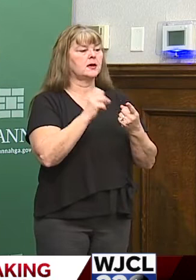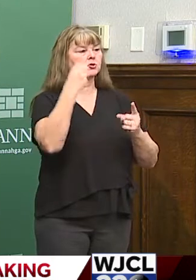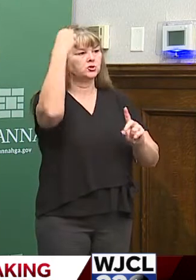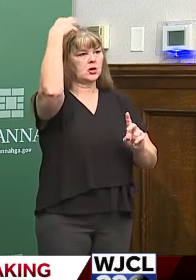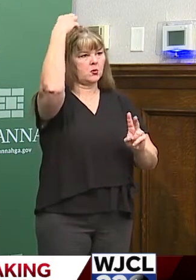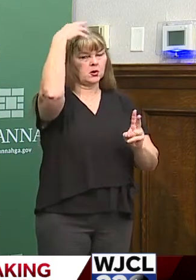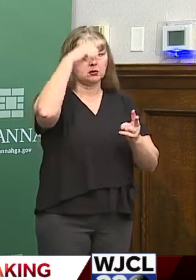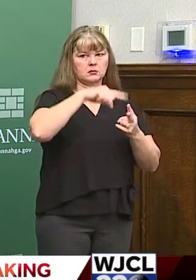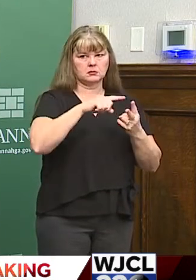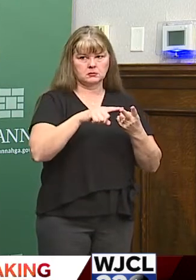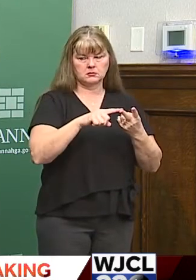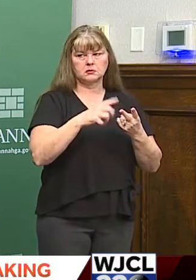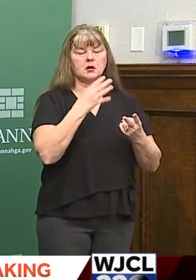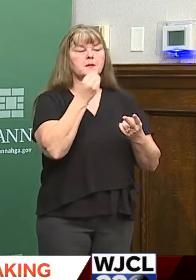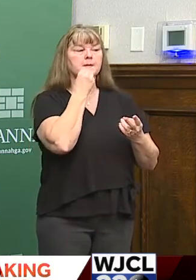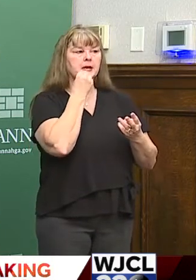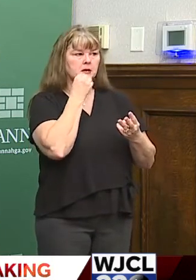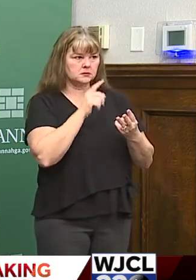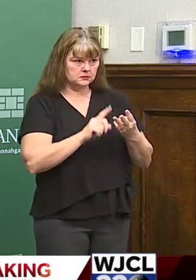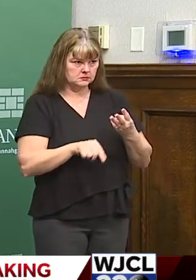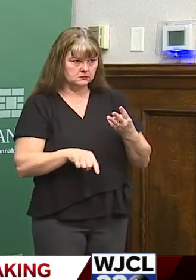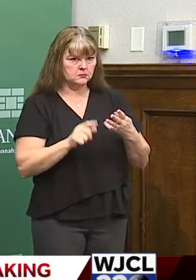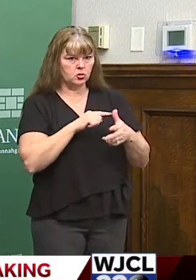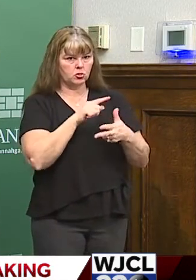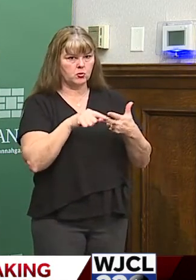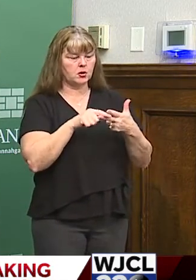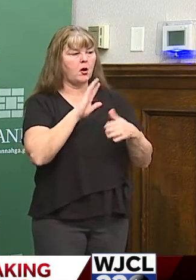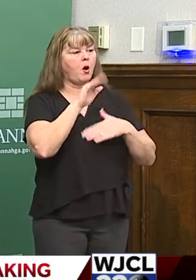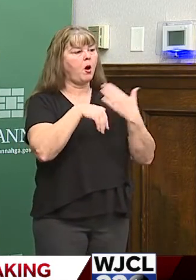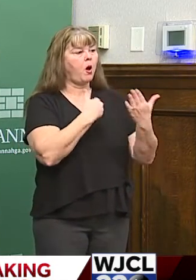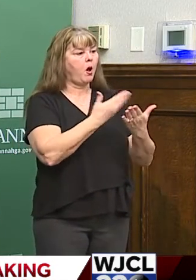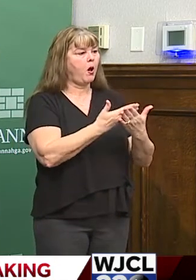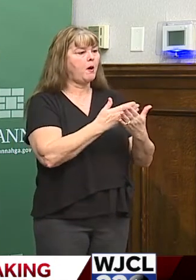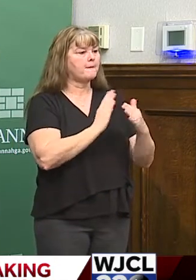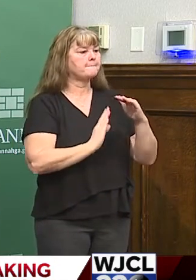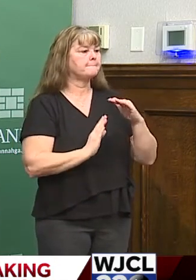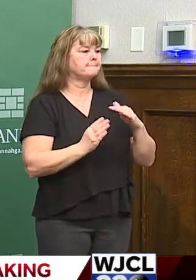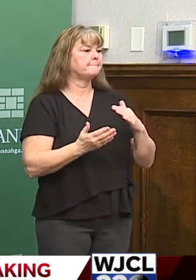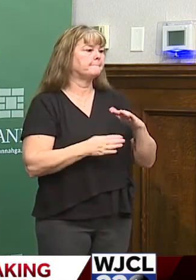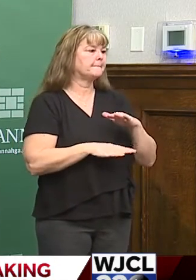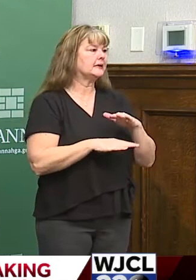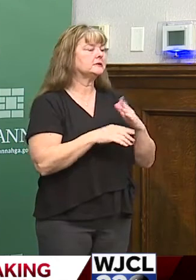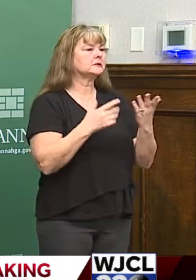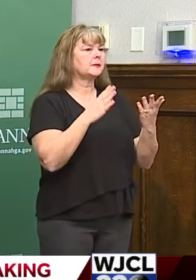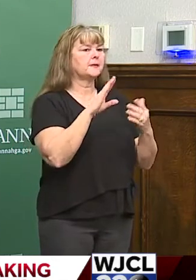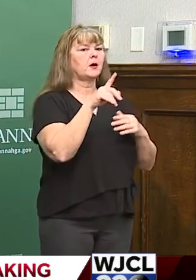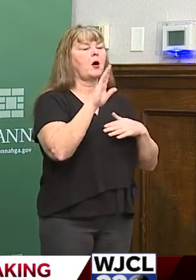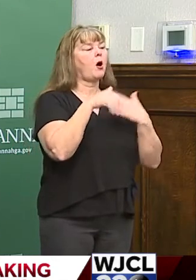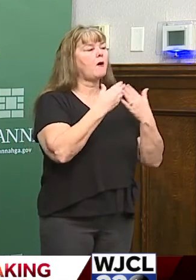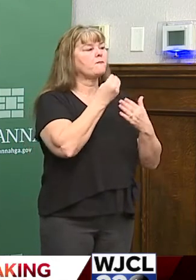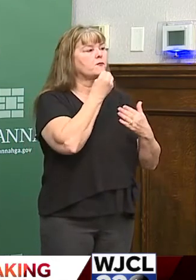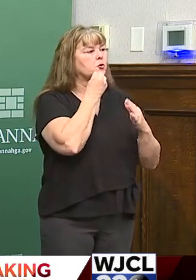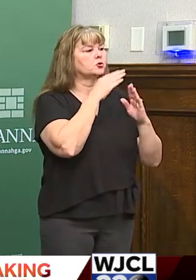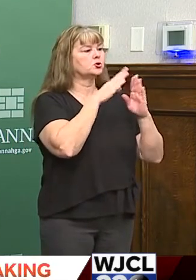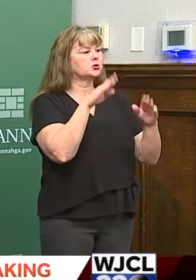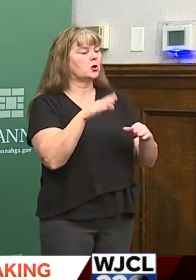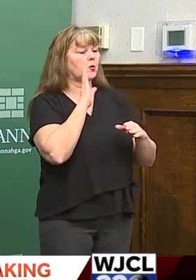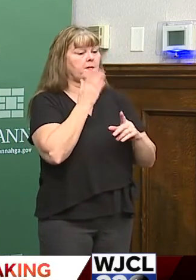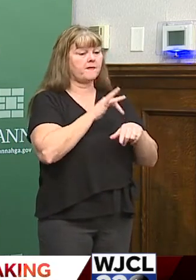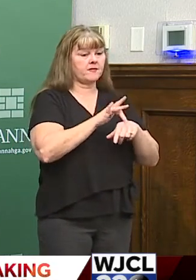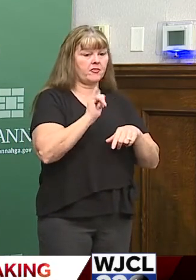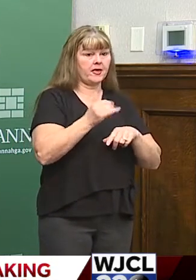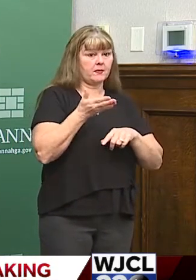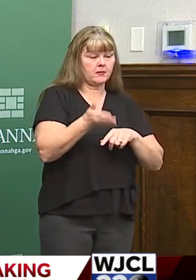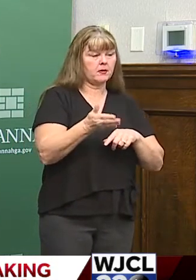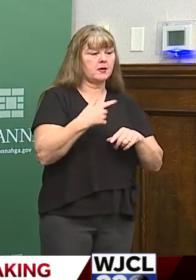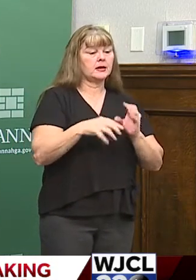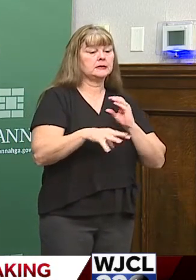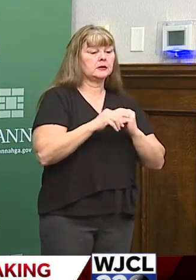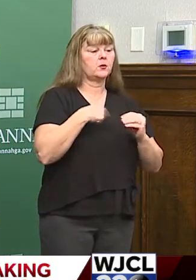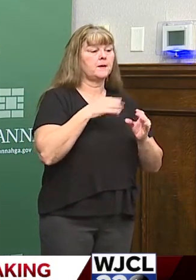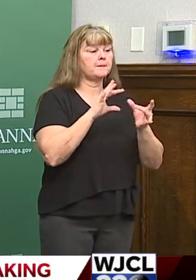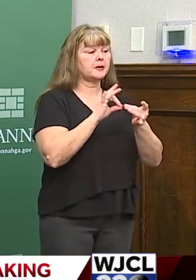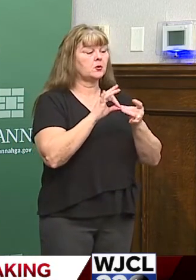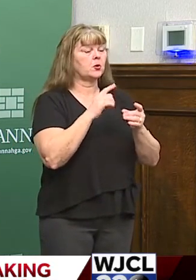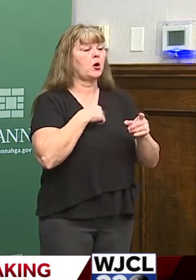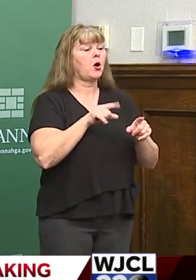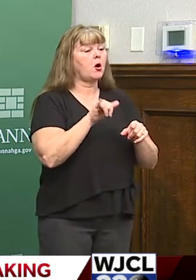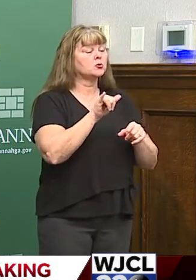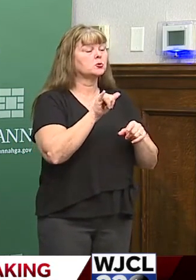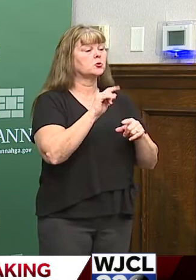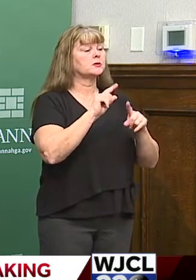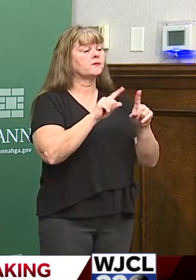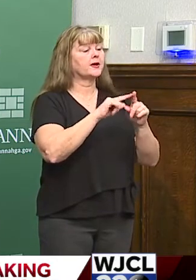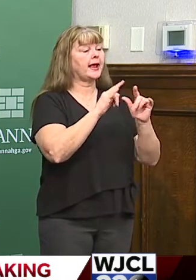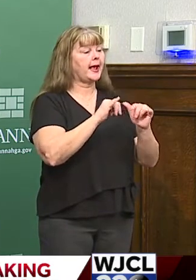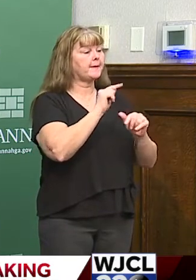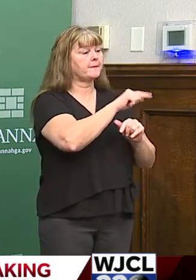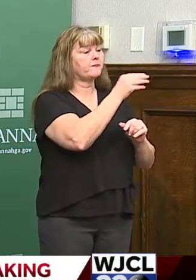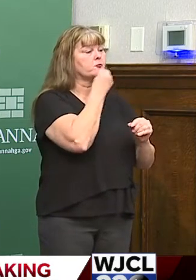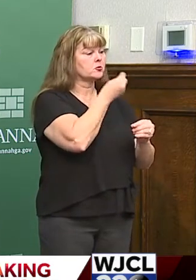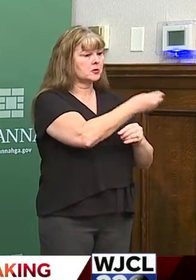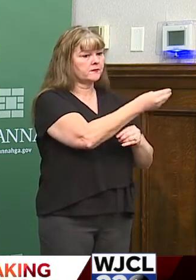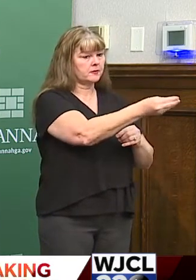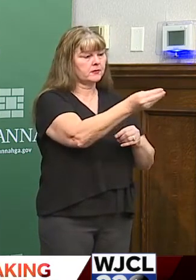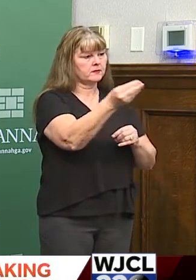WHEN THIS CAMP IS CREATED IT WILL INCLUDE PORT-A-POTTIES AND HOUSING AND SHOOT AND SHELTER WILL BE MADE AVAILABLE AT THAT SITE.